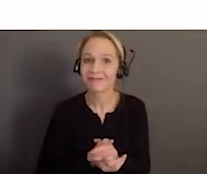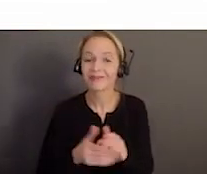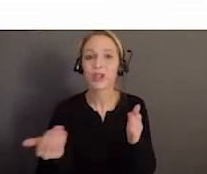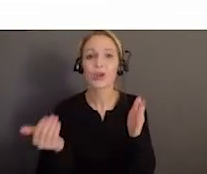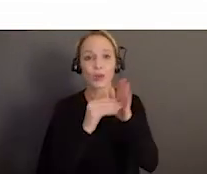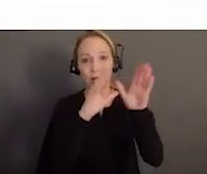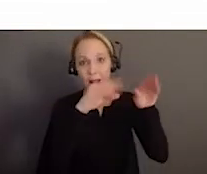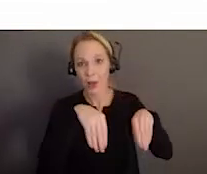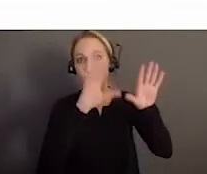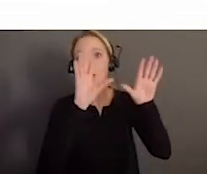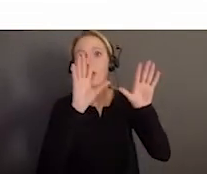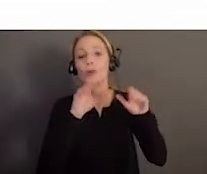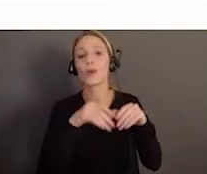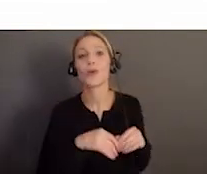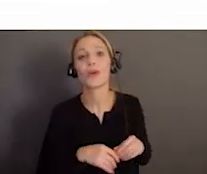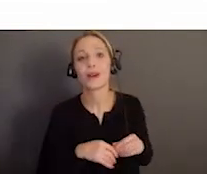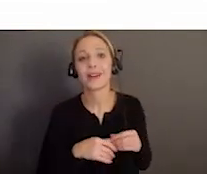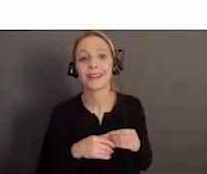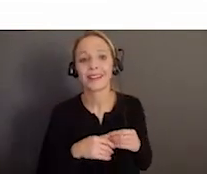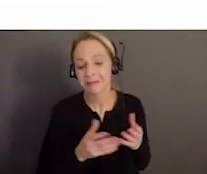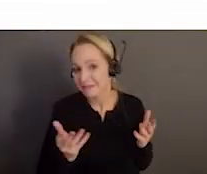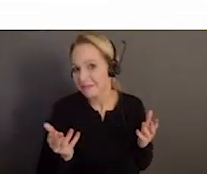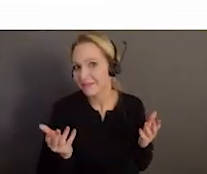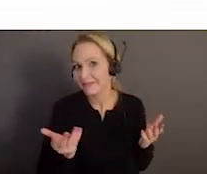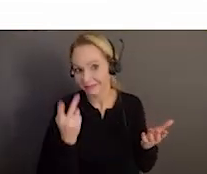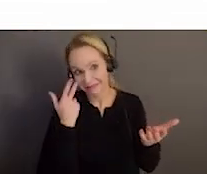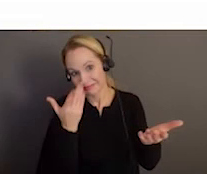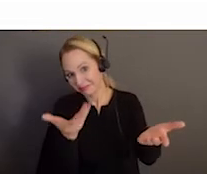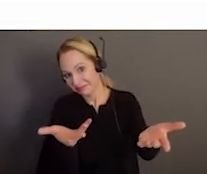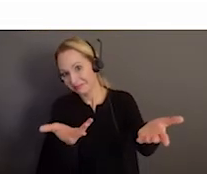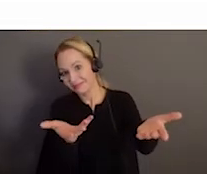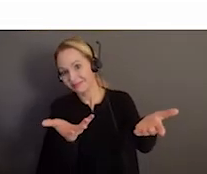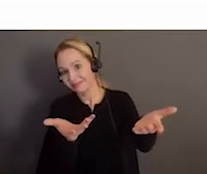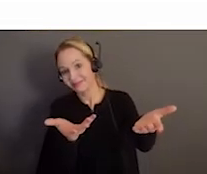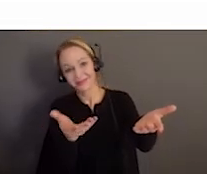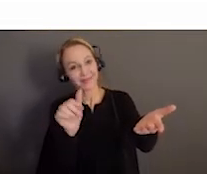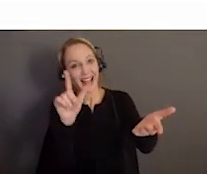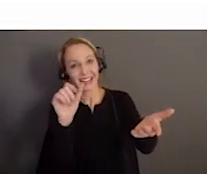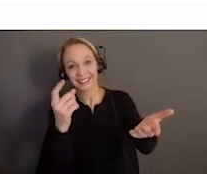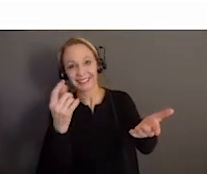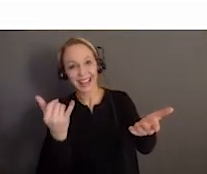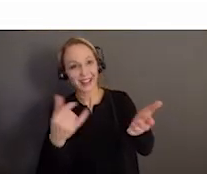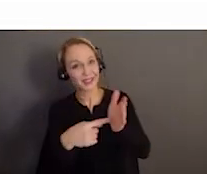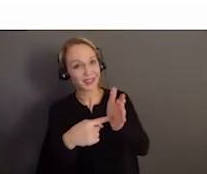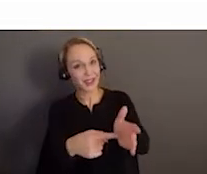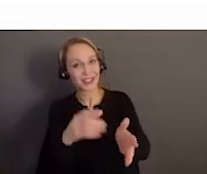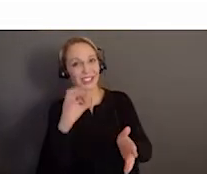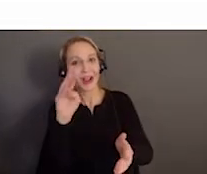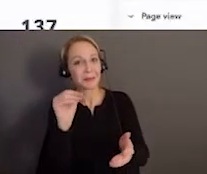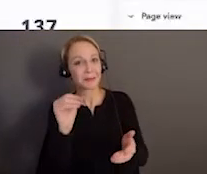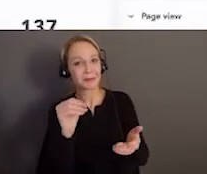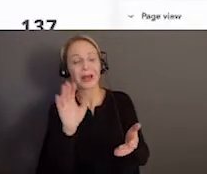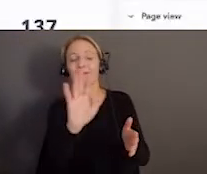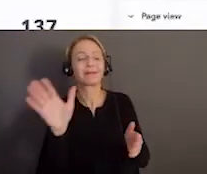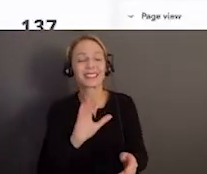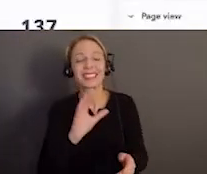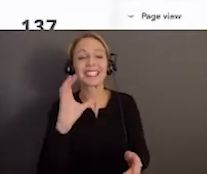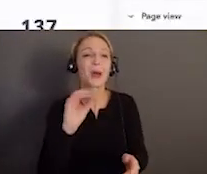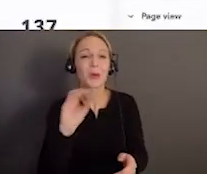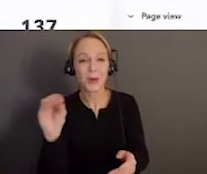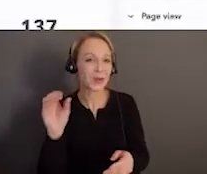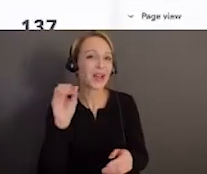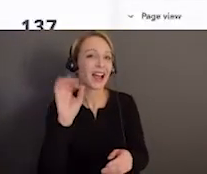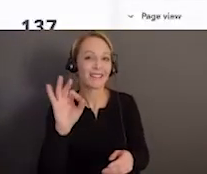AND SURE ENOUGH ALEX IS NOW SHOWN AS CEO OF BITSWAP.